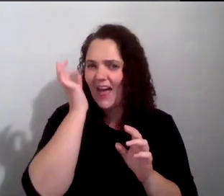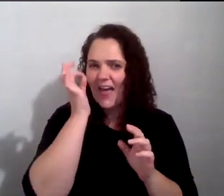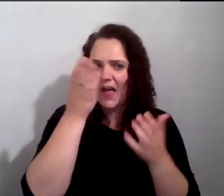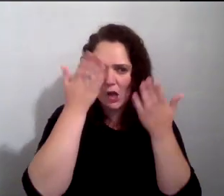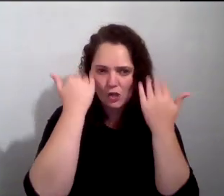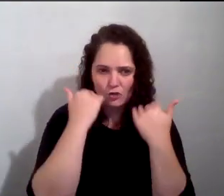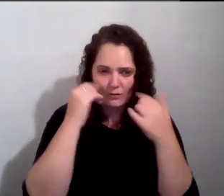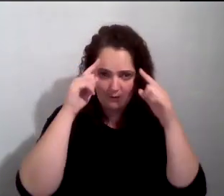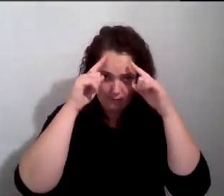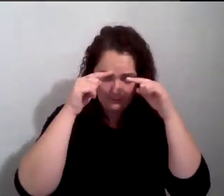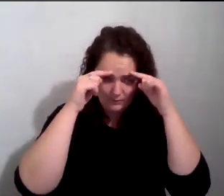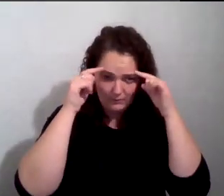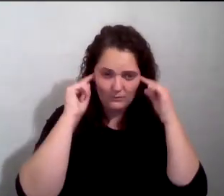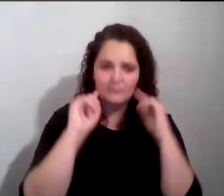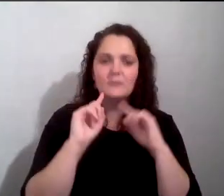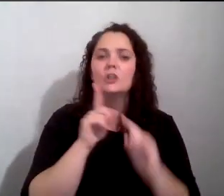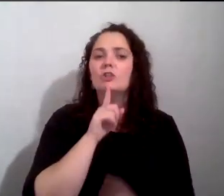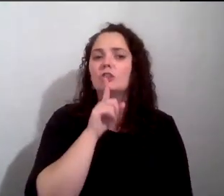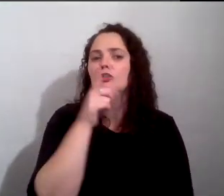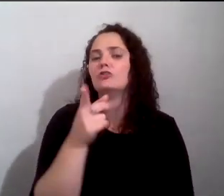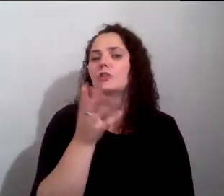wonderful splash of red lipstick,